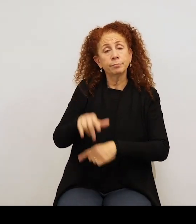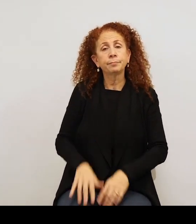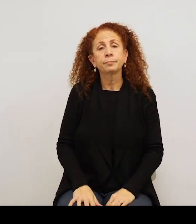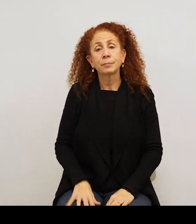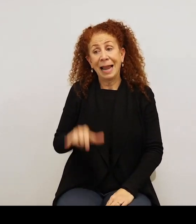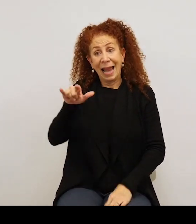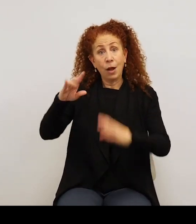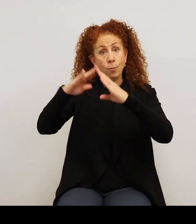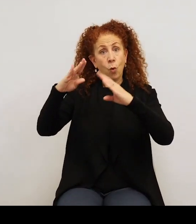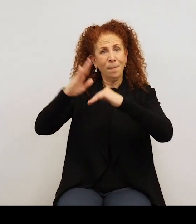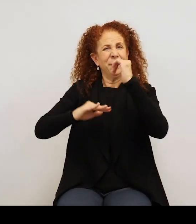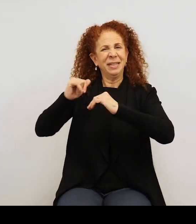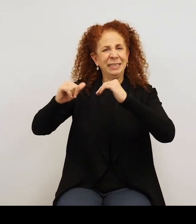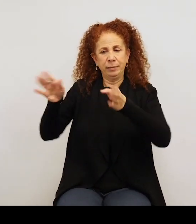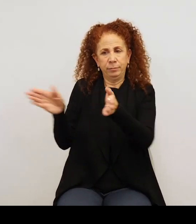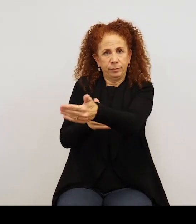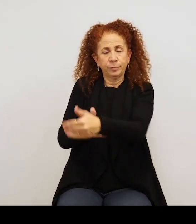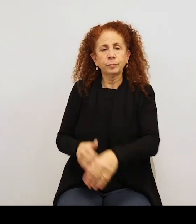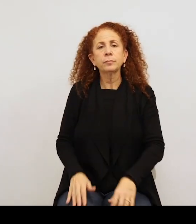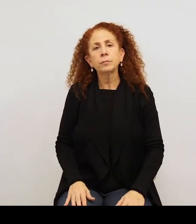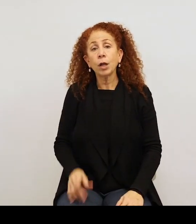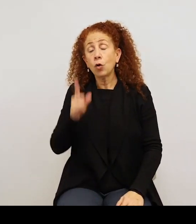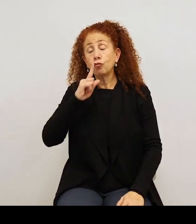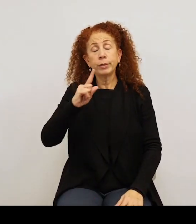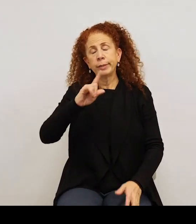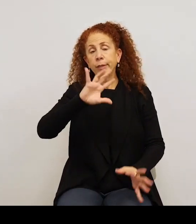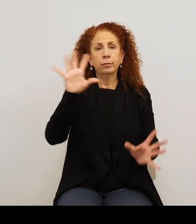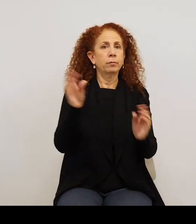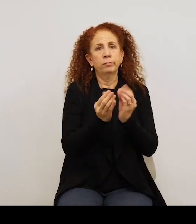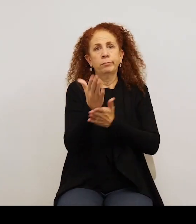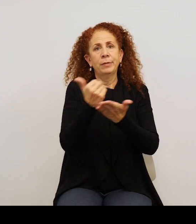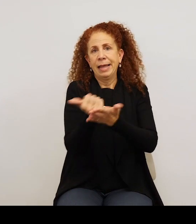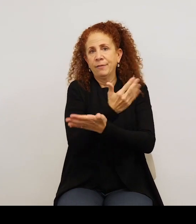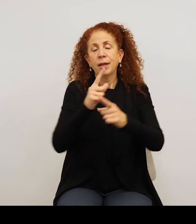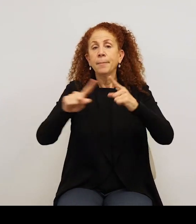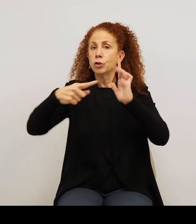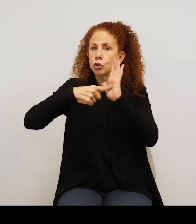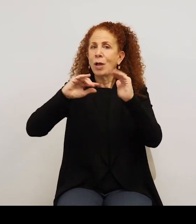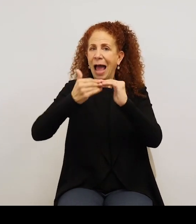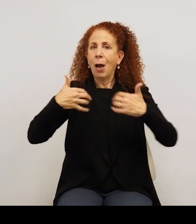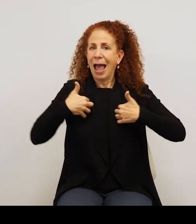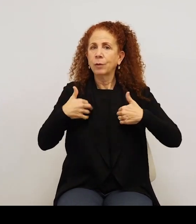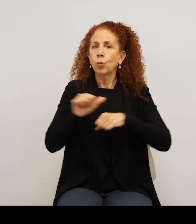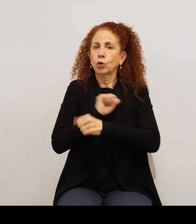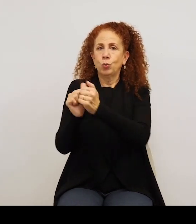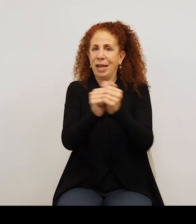Granted, it's a little bit of tooth and claw kind of example, but it illustrates how creatures work together.